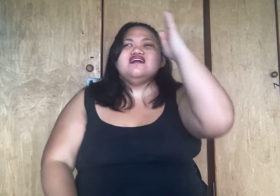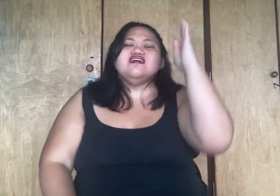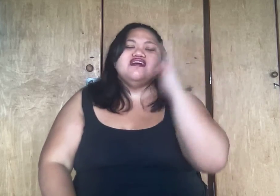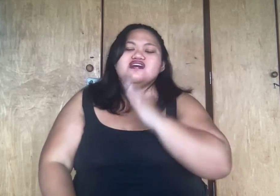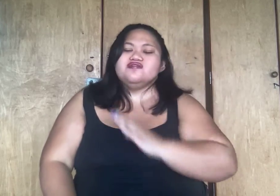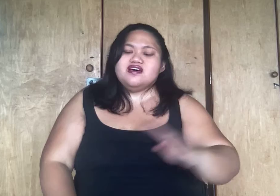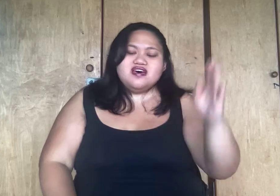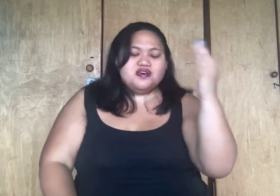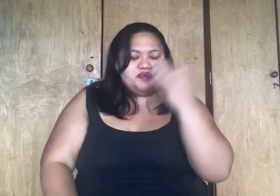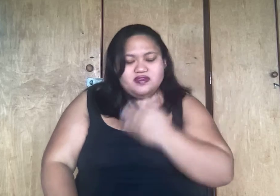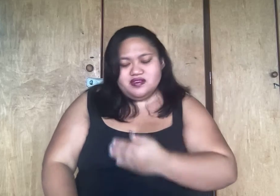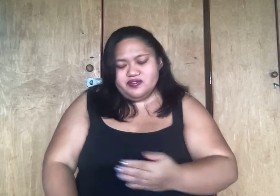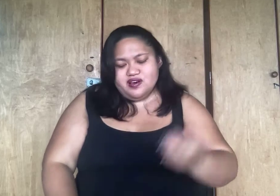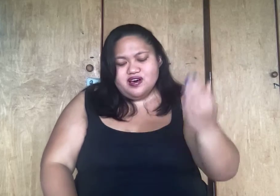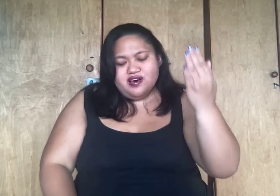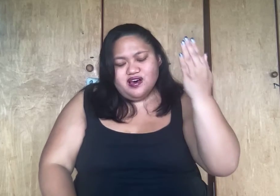... sing like never before ...